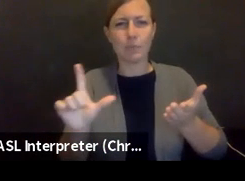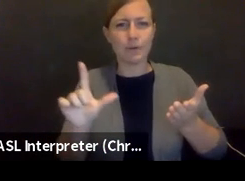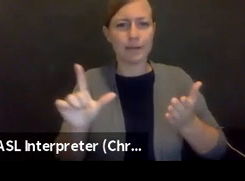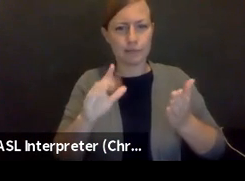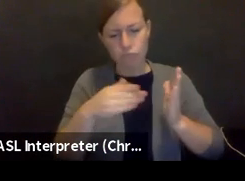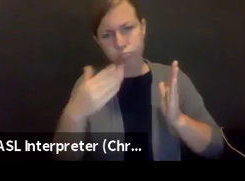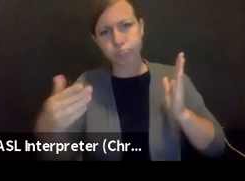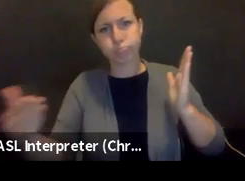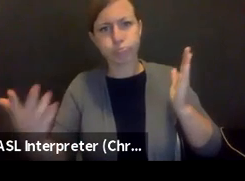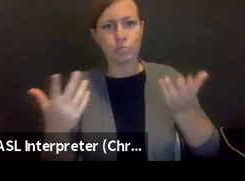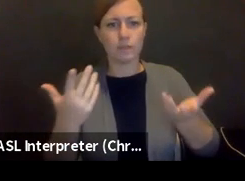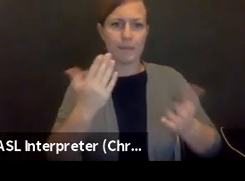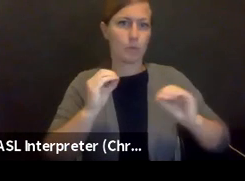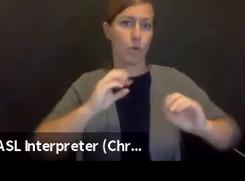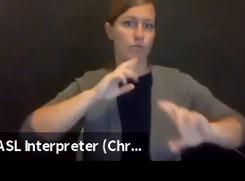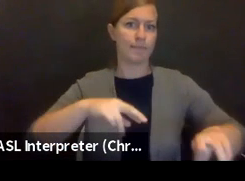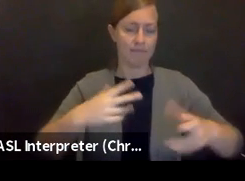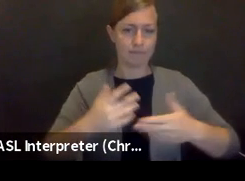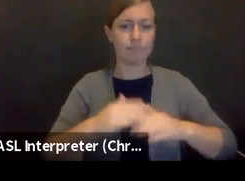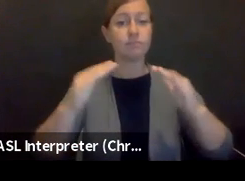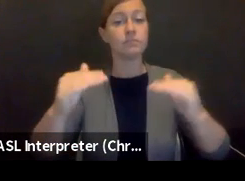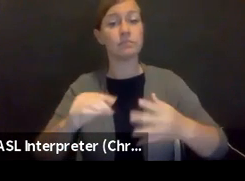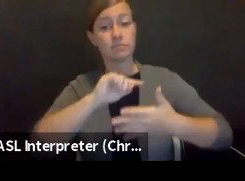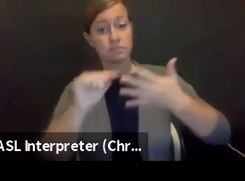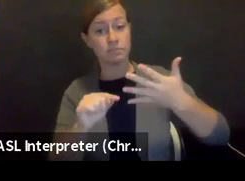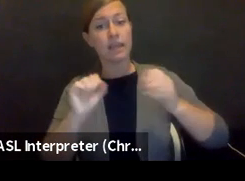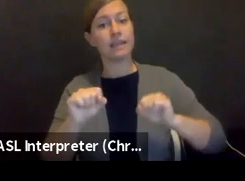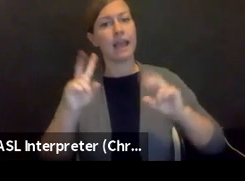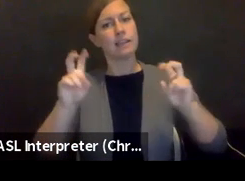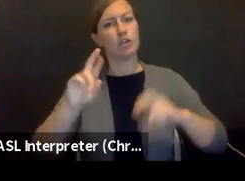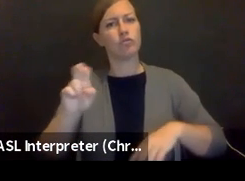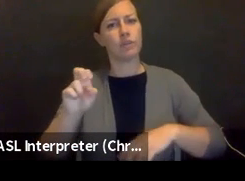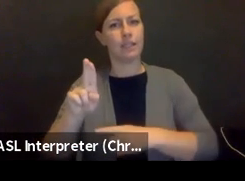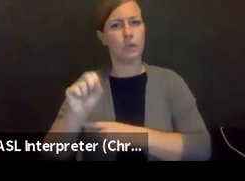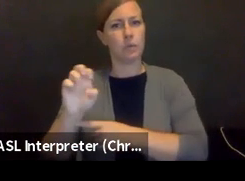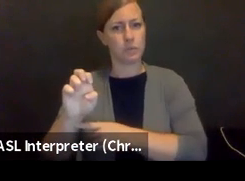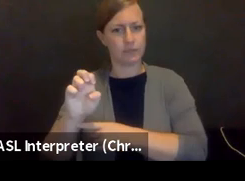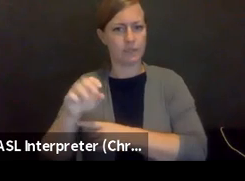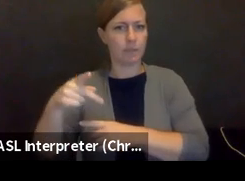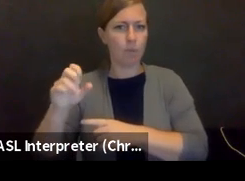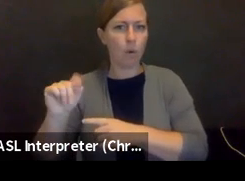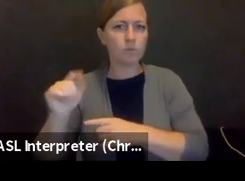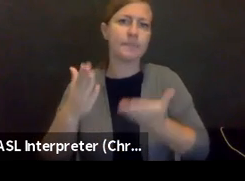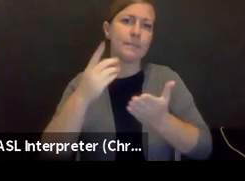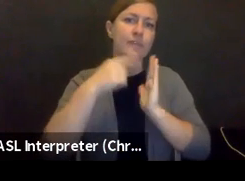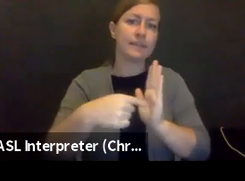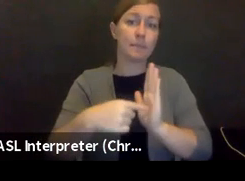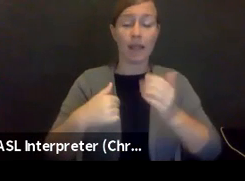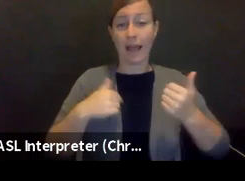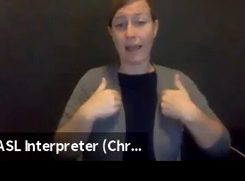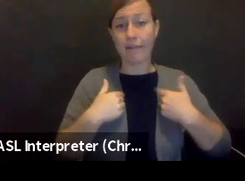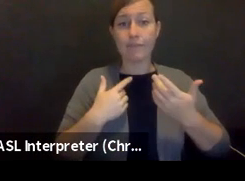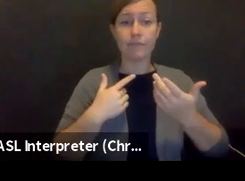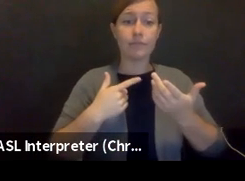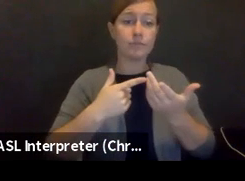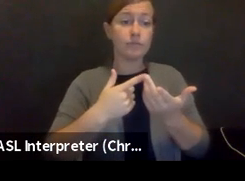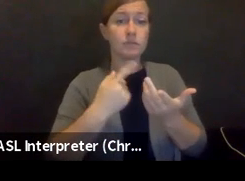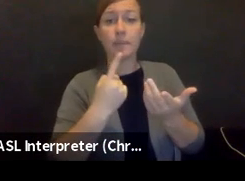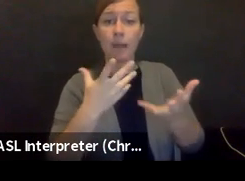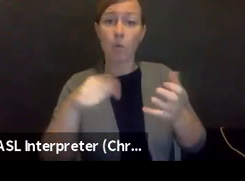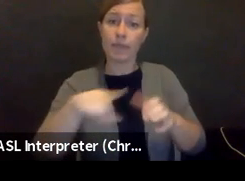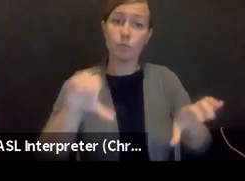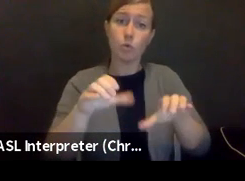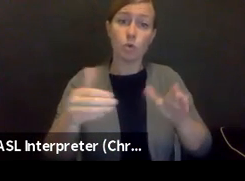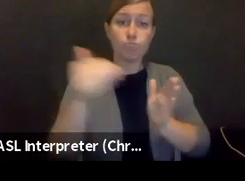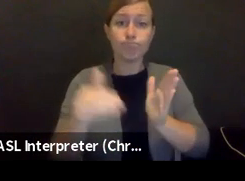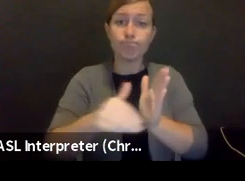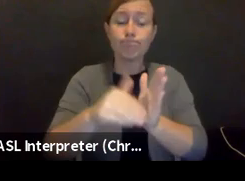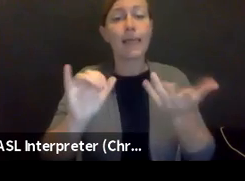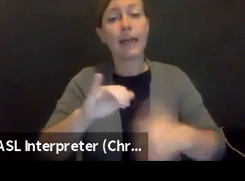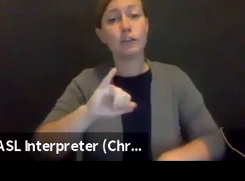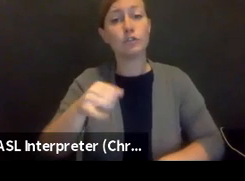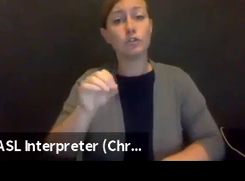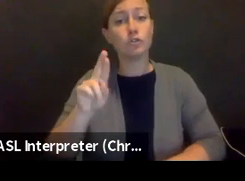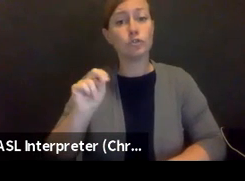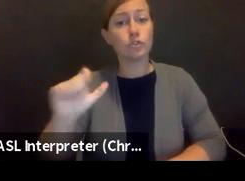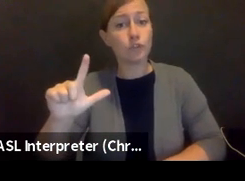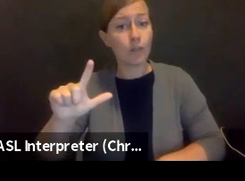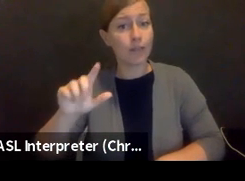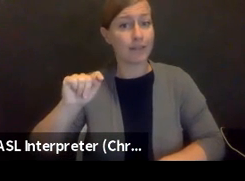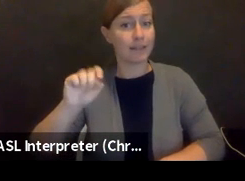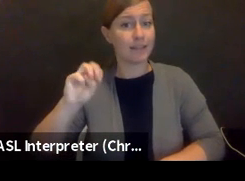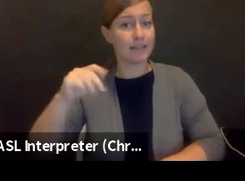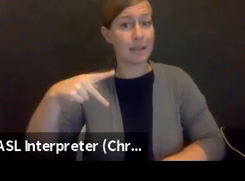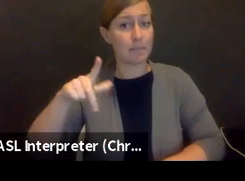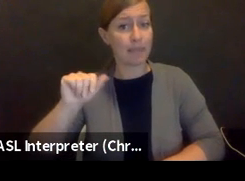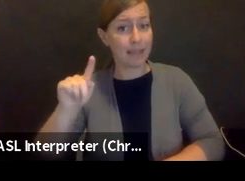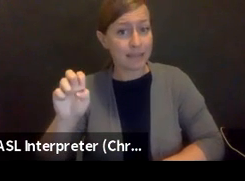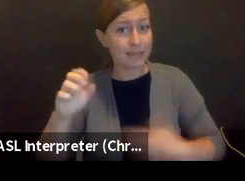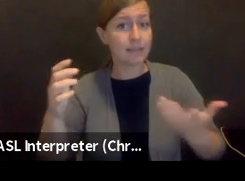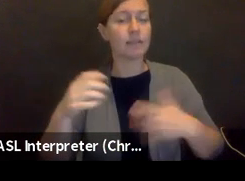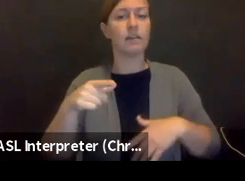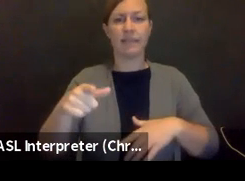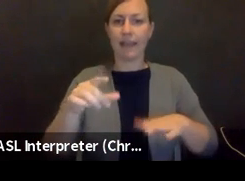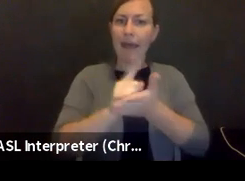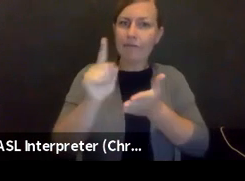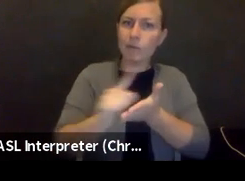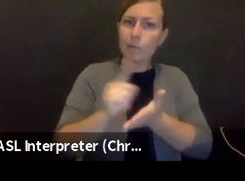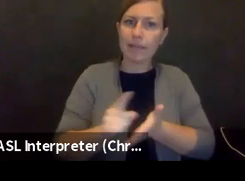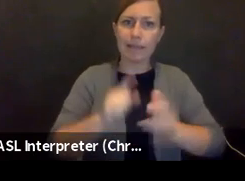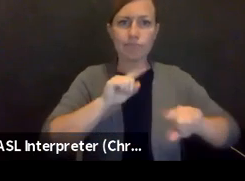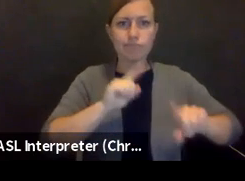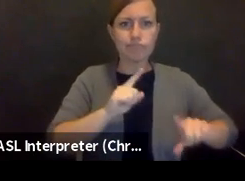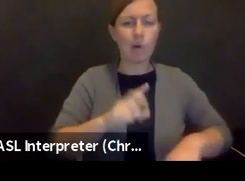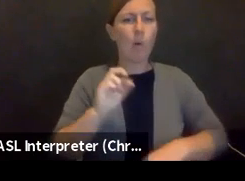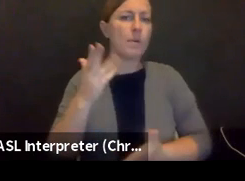Katherine Livick - ESD 112: I can reuse the post so for maybe I have a journal entry template that I want them to use and we're going to do that every week, all year, or maybe we're doing a book study and there's a particular assignment I want them to do for each week.